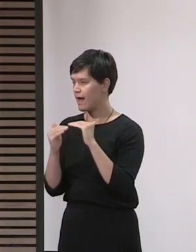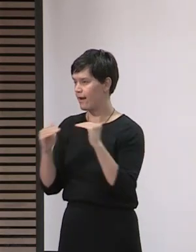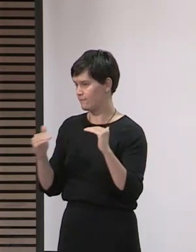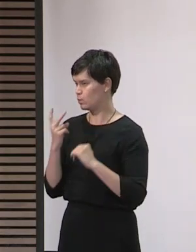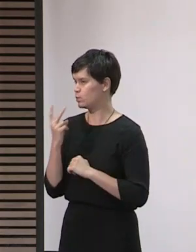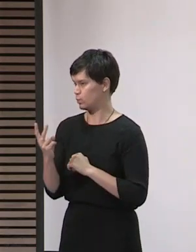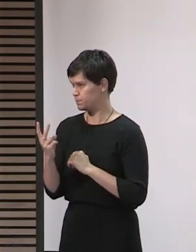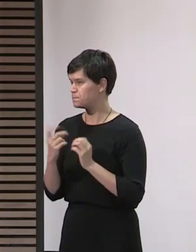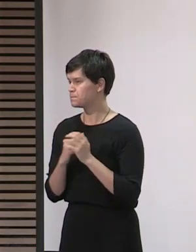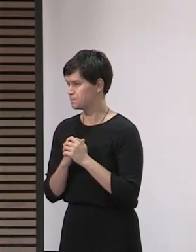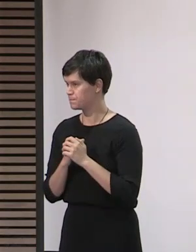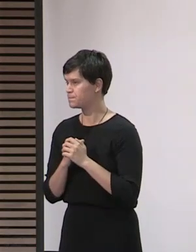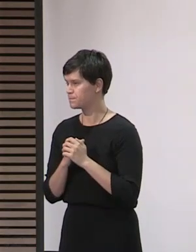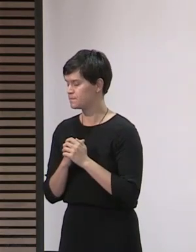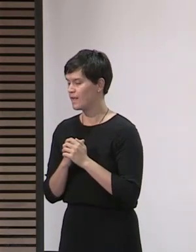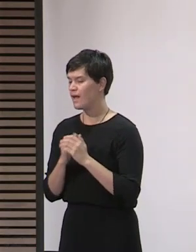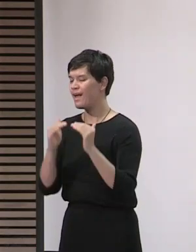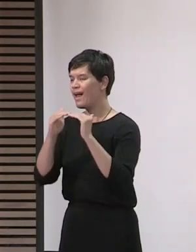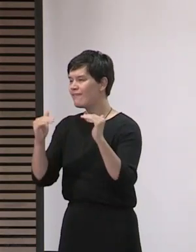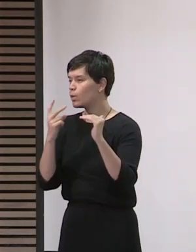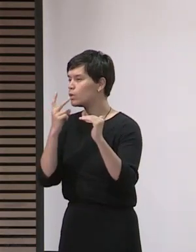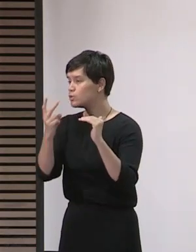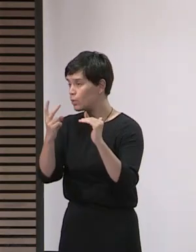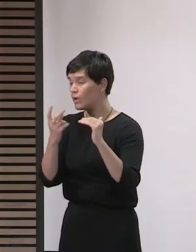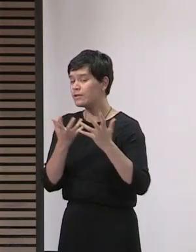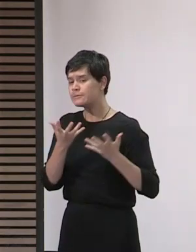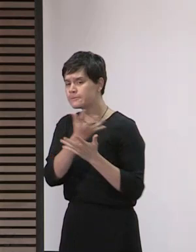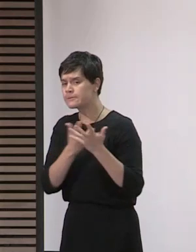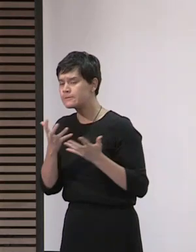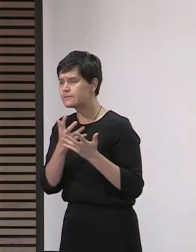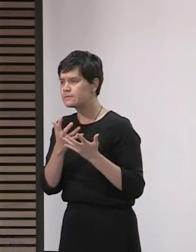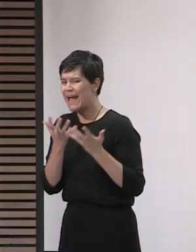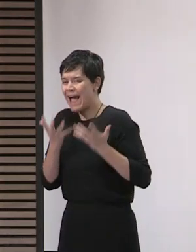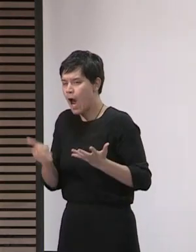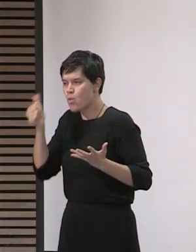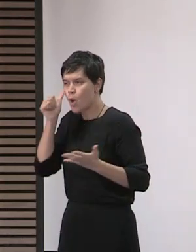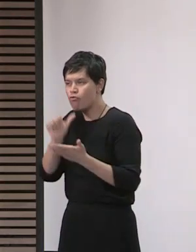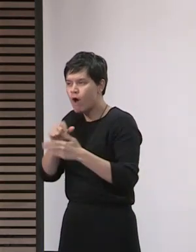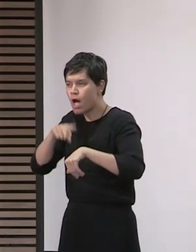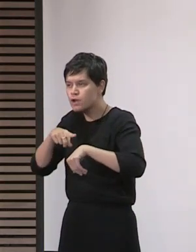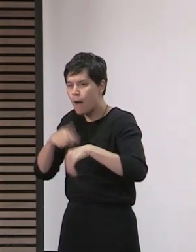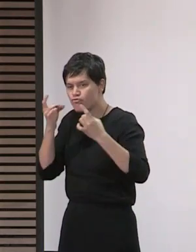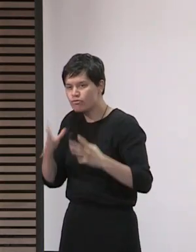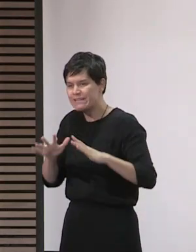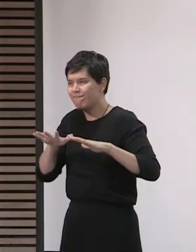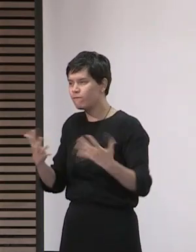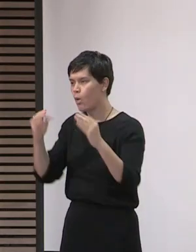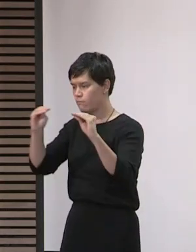Cabinet today discussed the Alert Level 2 settings and the